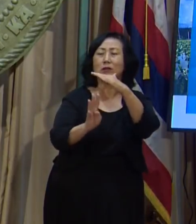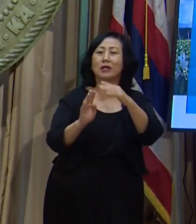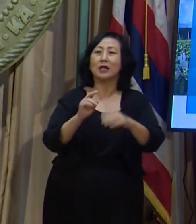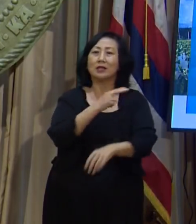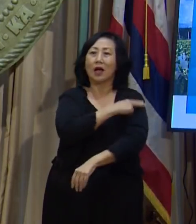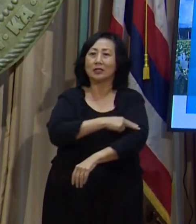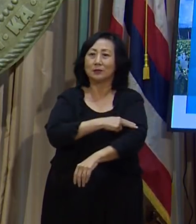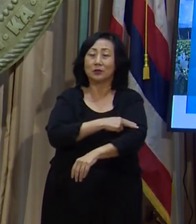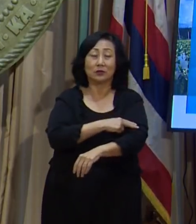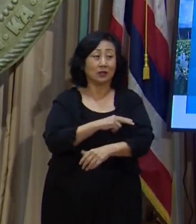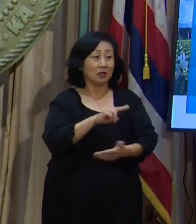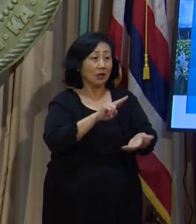YOUR EFFORTS WILL PREVENT OUR HEALTH CARE SYSTEM FROM BEING OVERWHELMED.